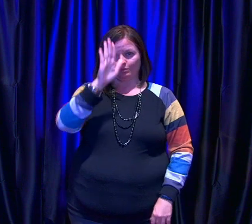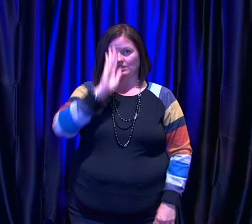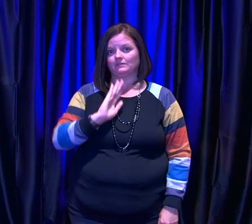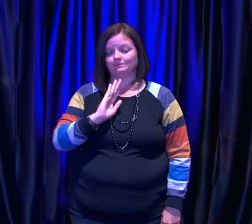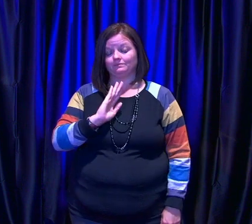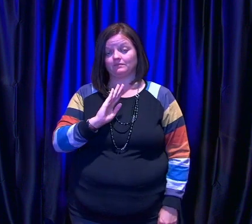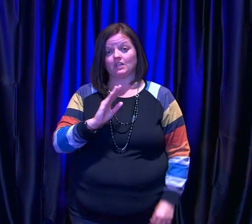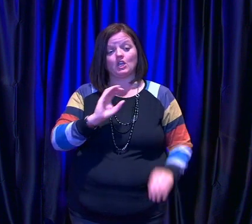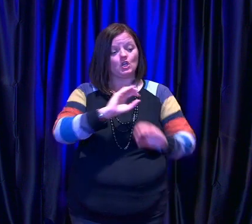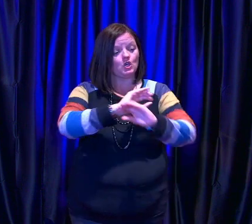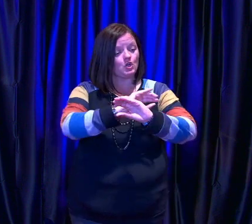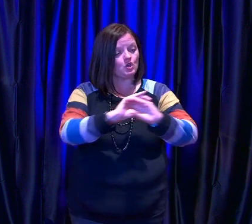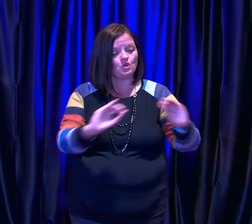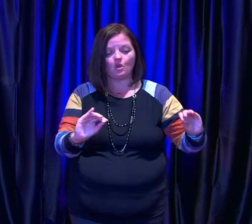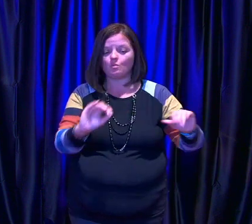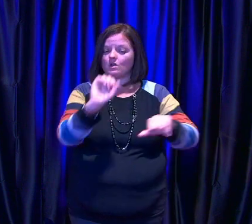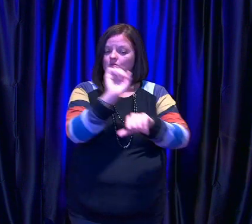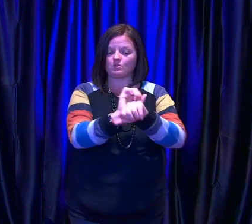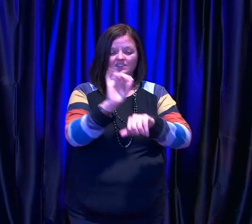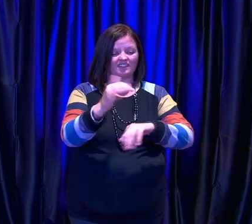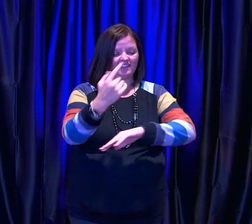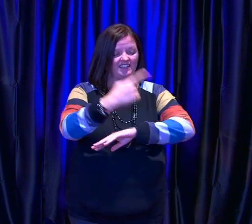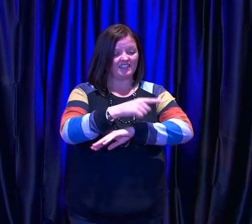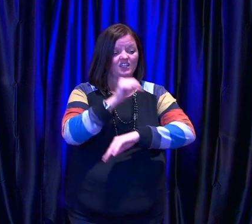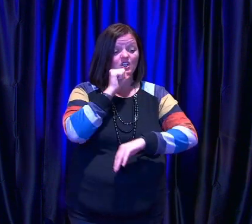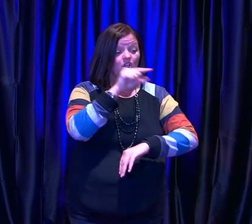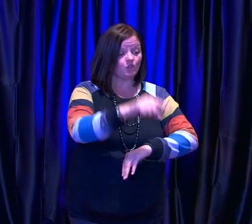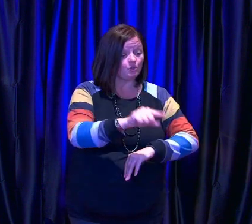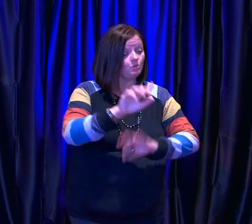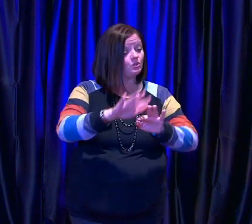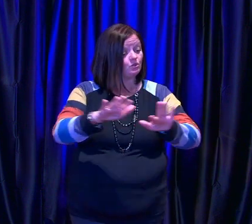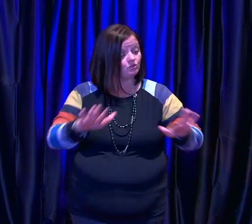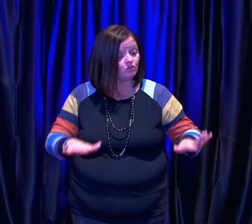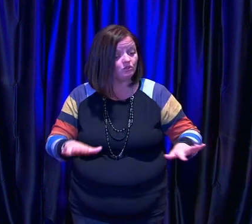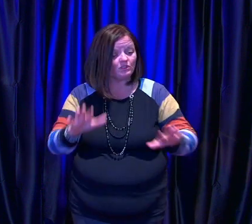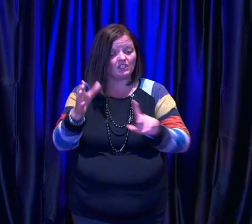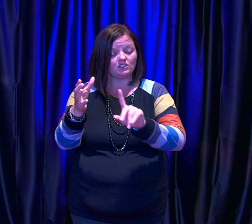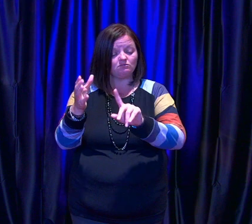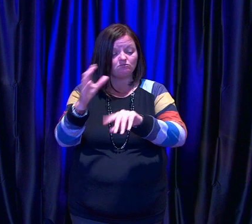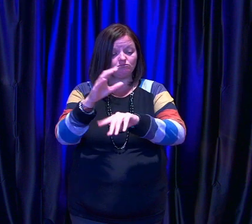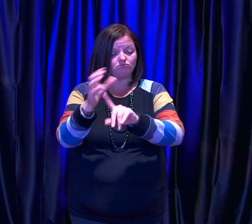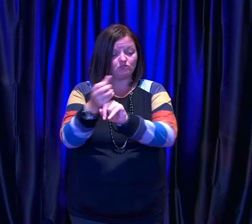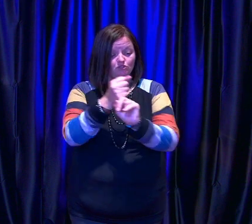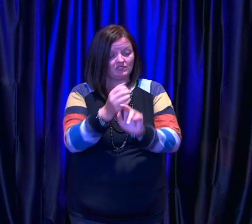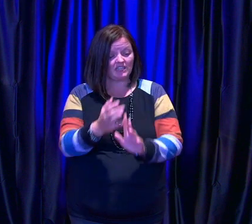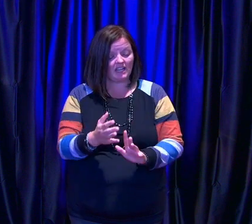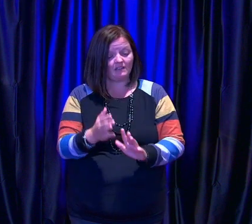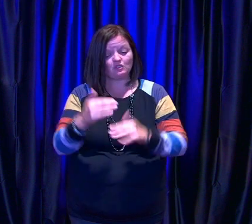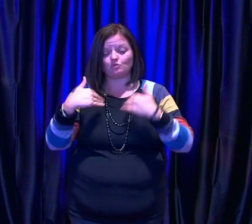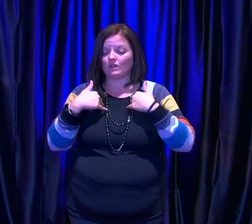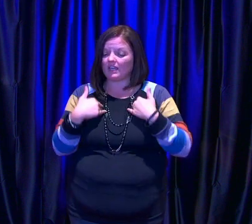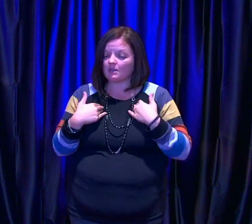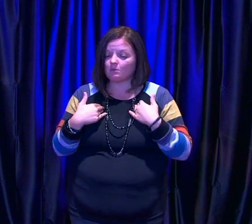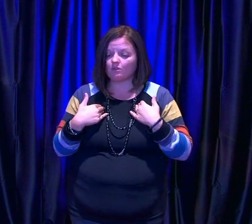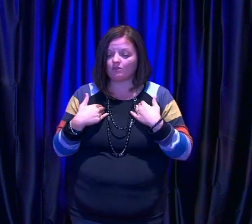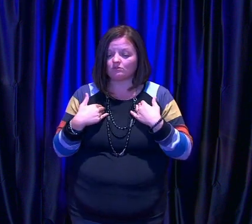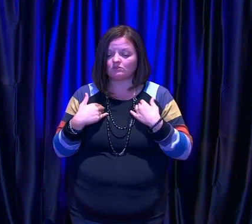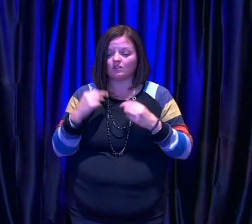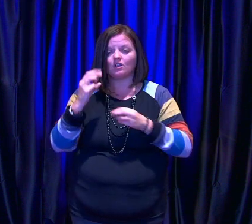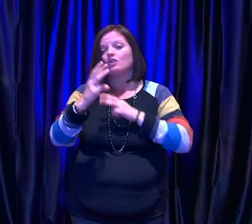no one is to work on that day not you your children your slaves your animals or the foreigners who live in your towns